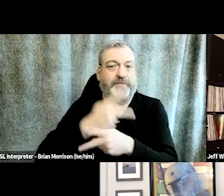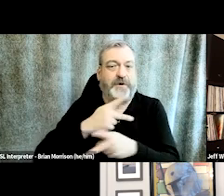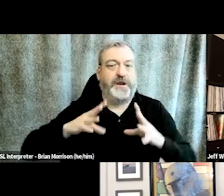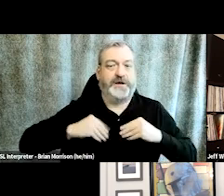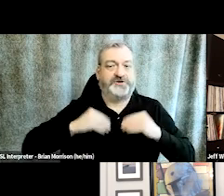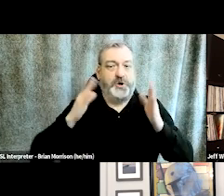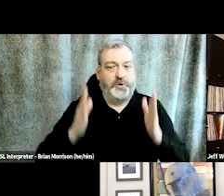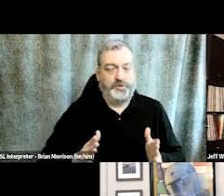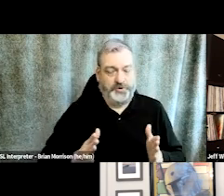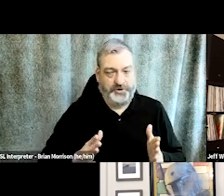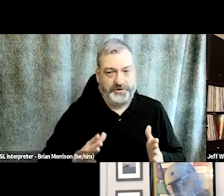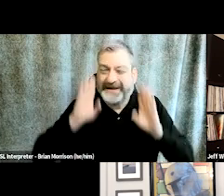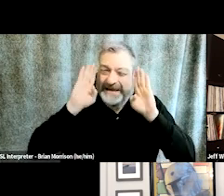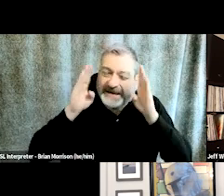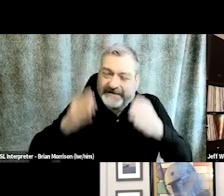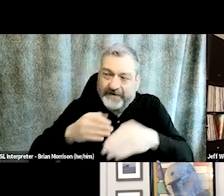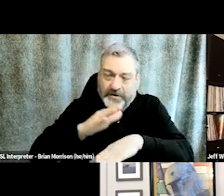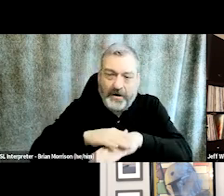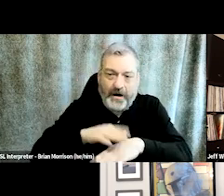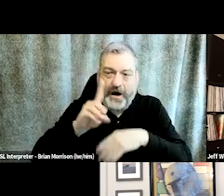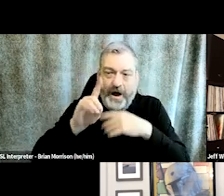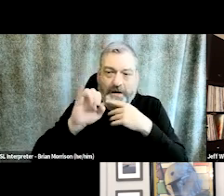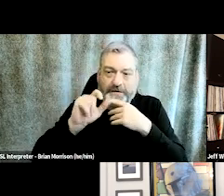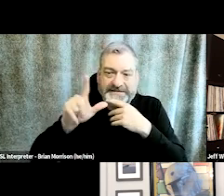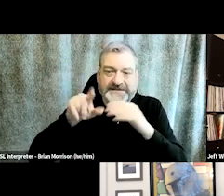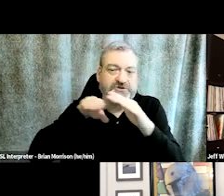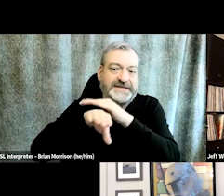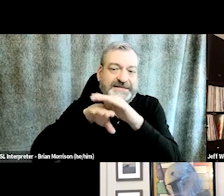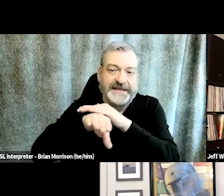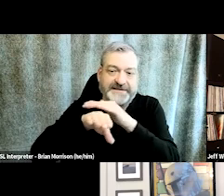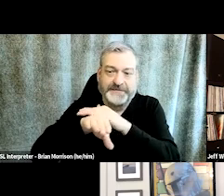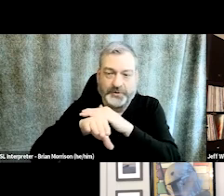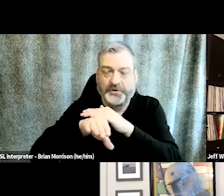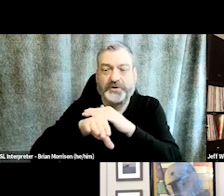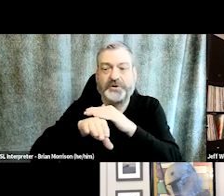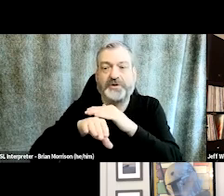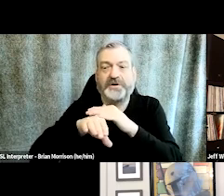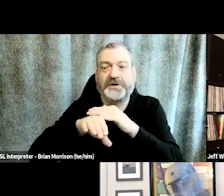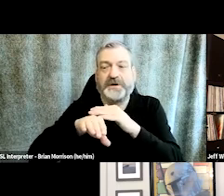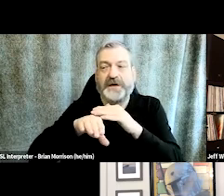He is focused on making digital accessibility as accessible and digestible to audiences of all kind.